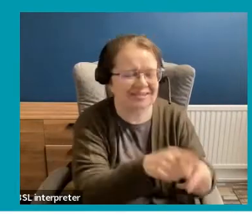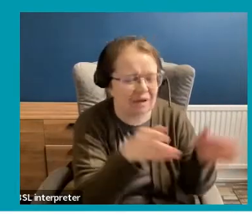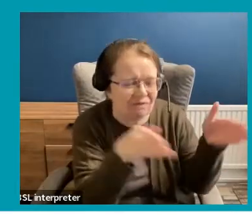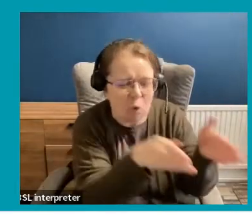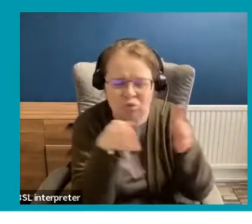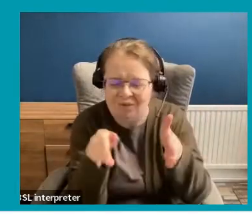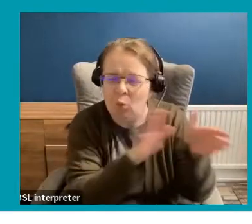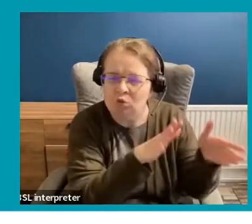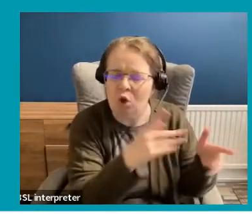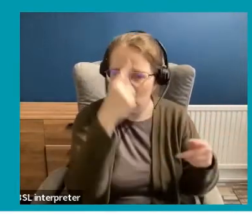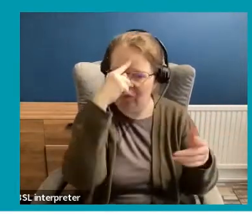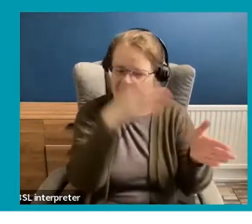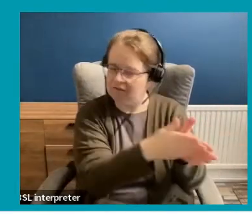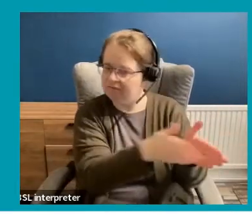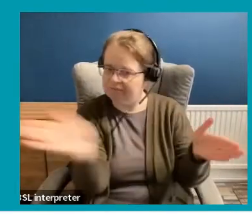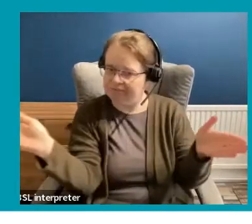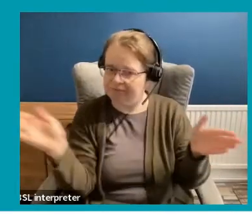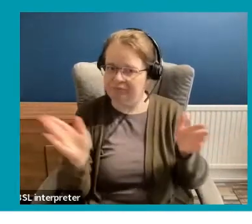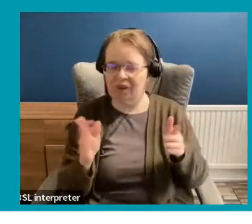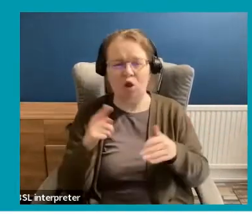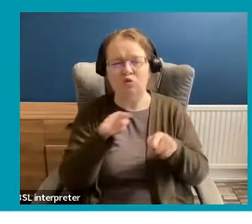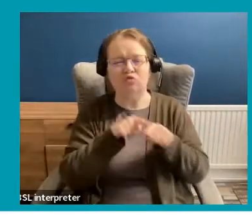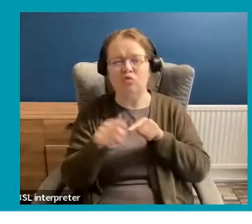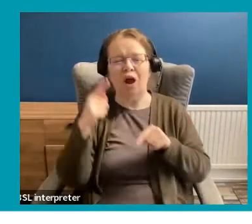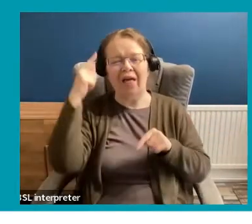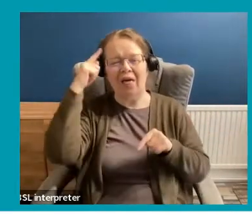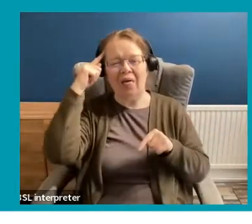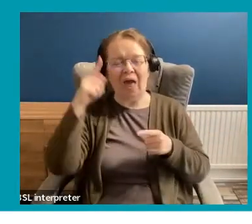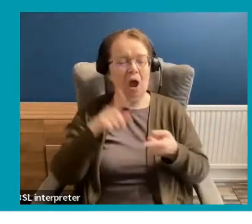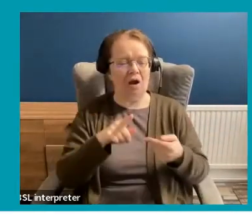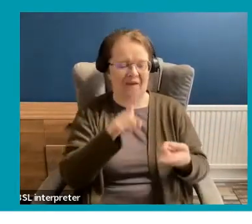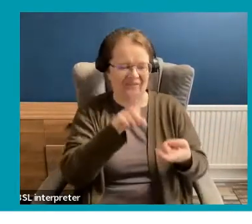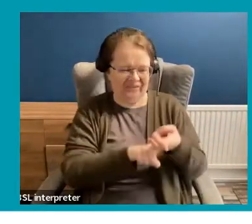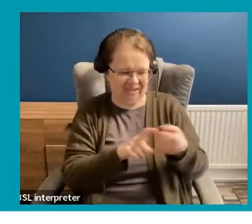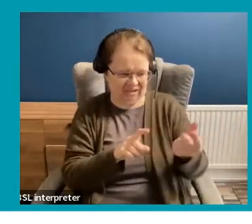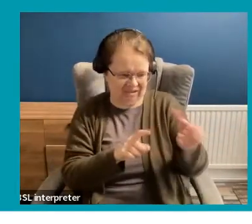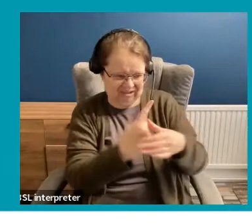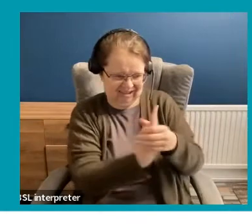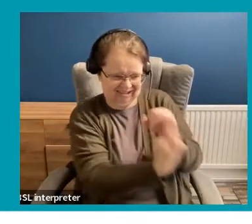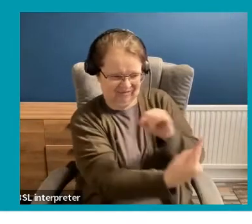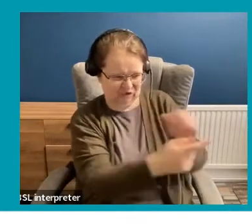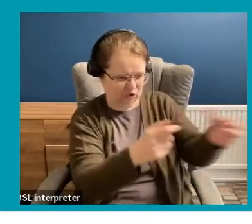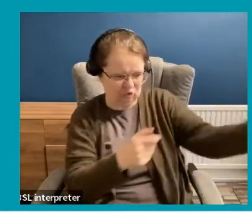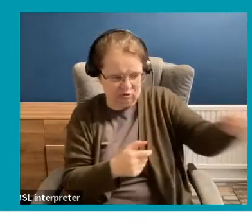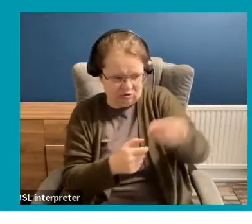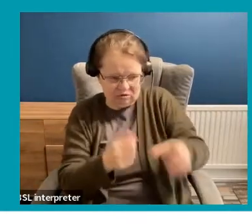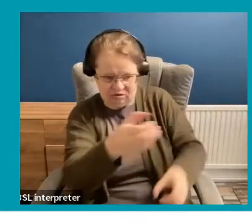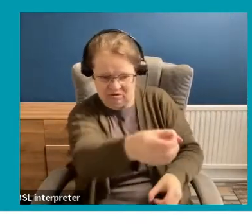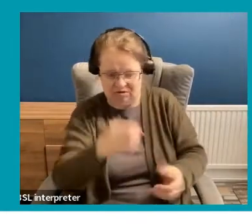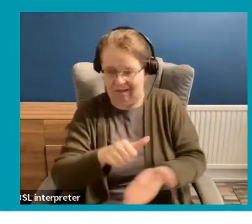And, not trying to fix individuals but trying to address the culture or the